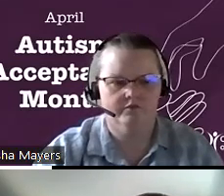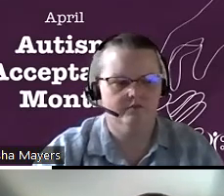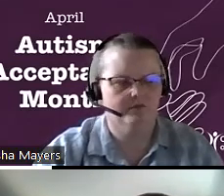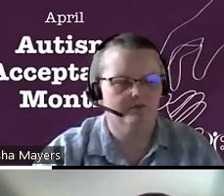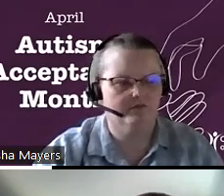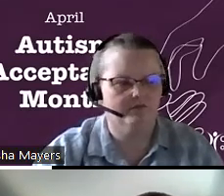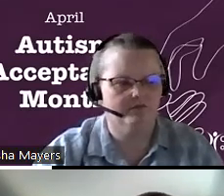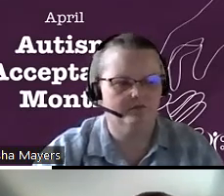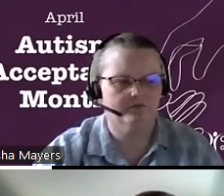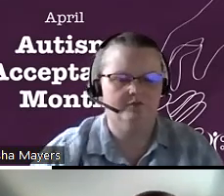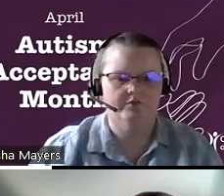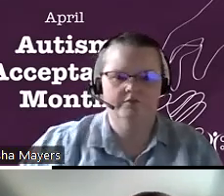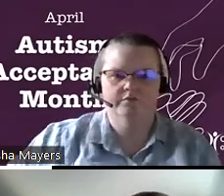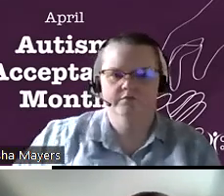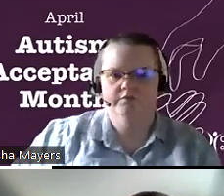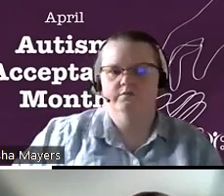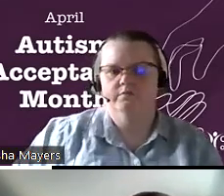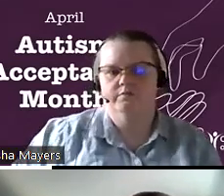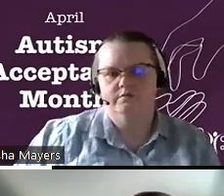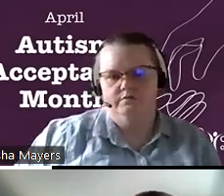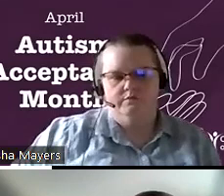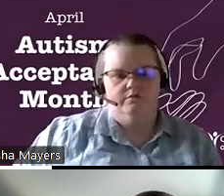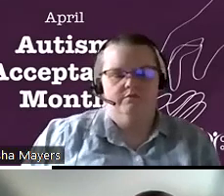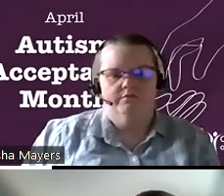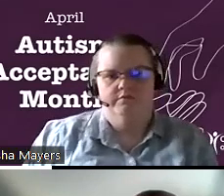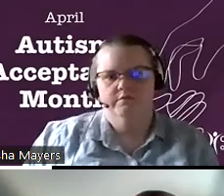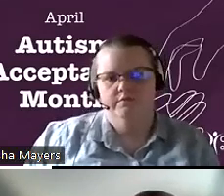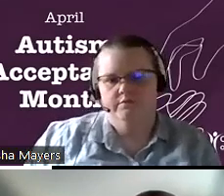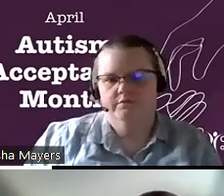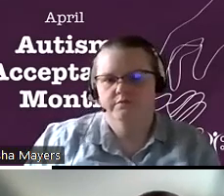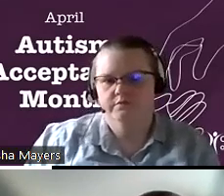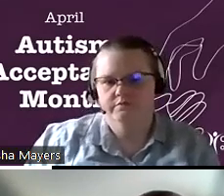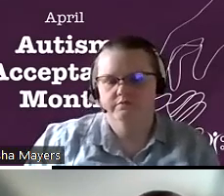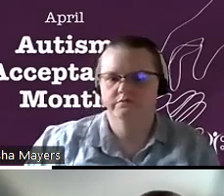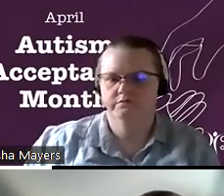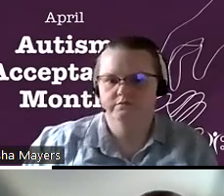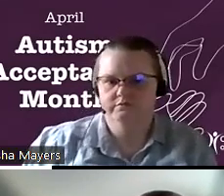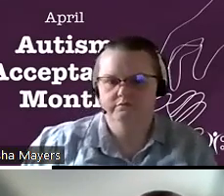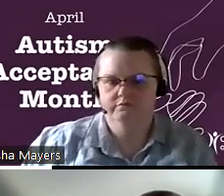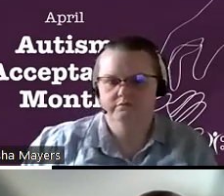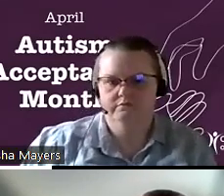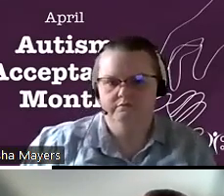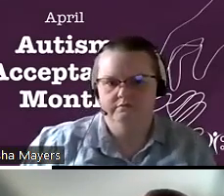SO THE PROGRAM DOES HAVE THE ABILITY TO KEEP THE CASE OPEN WHILE A FAMILY IS IN JOB SEARCH